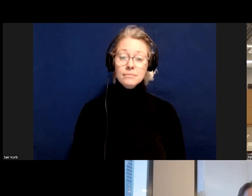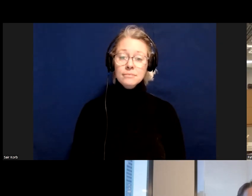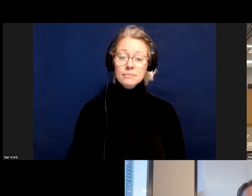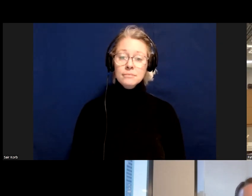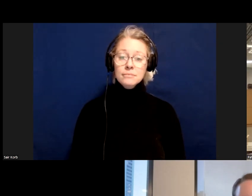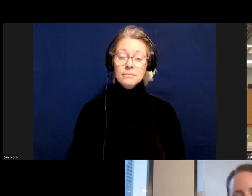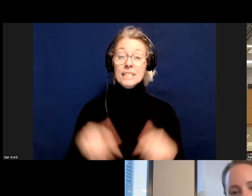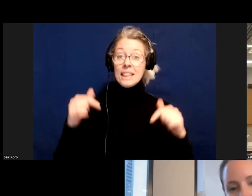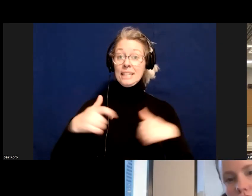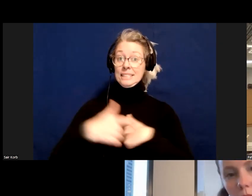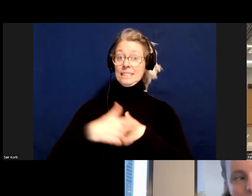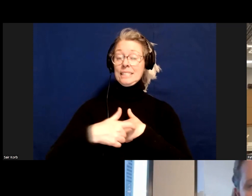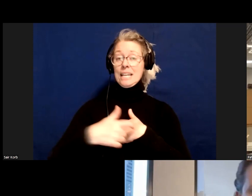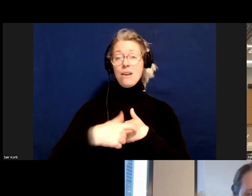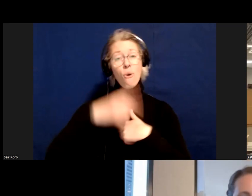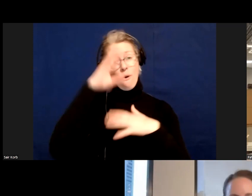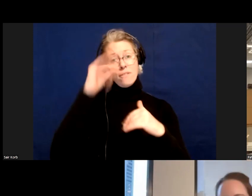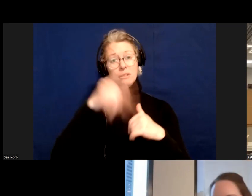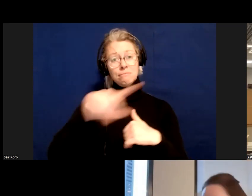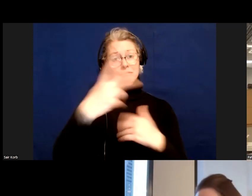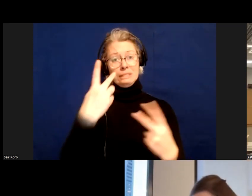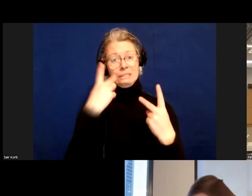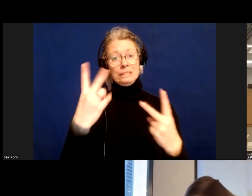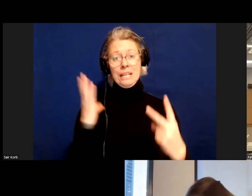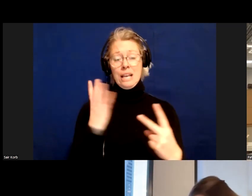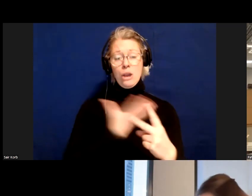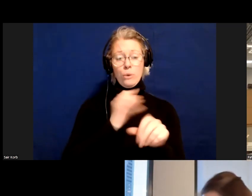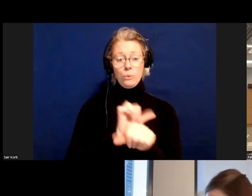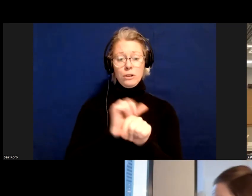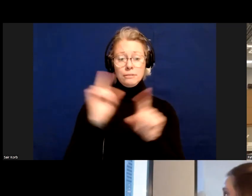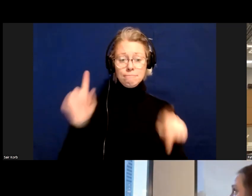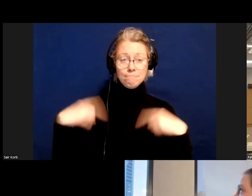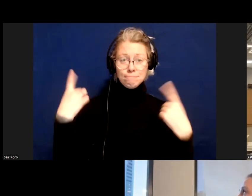around the grant investment programs and in our work around the strategic framework, we